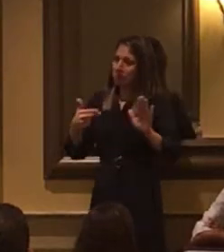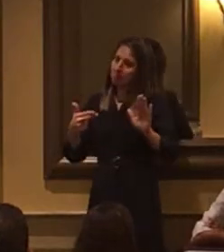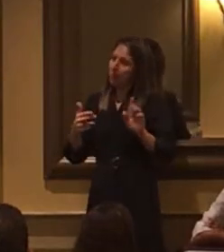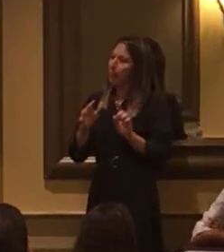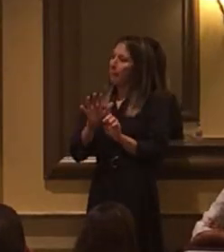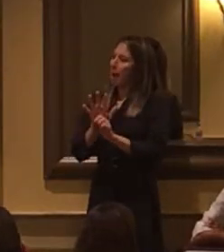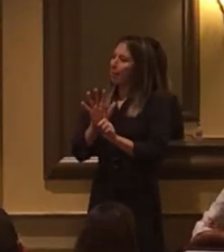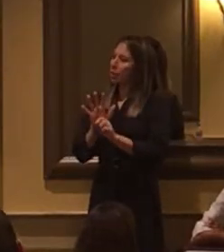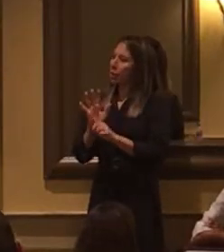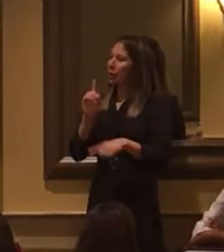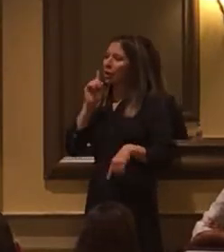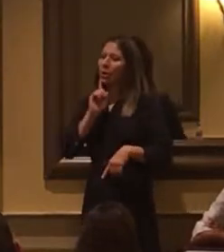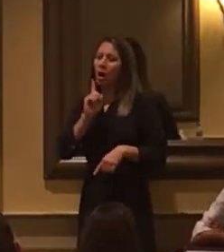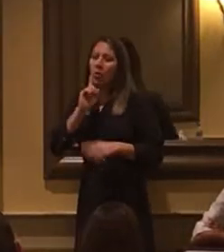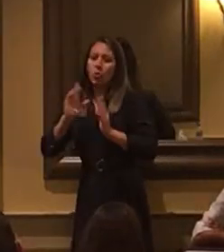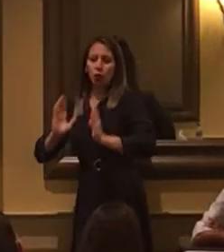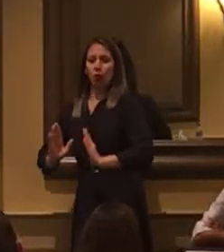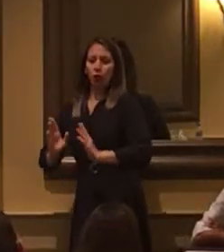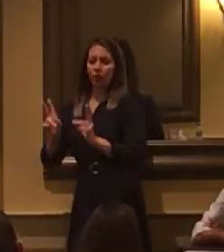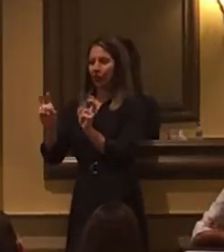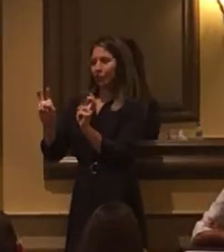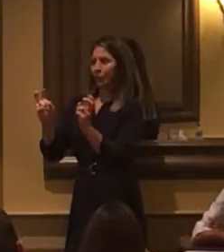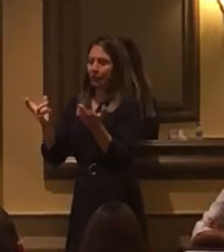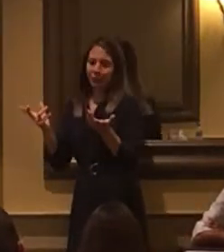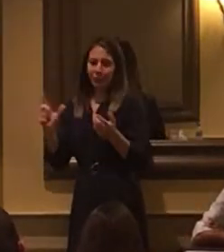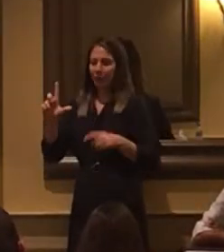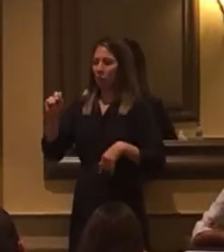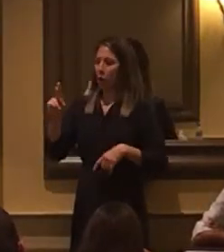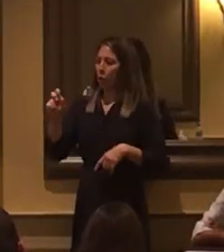I don't care what anybody thinks.